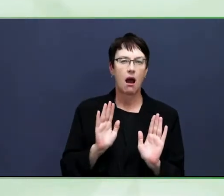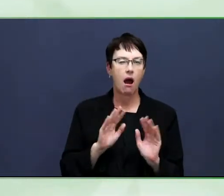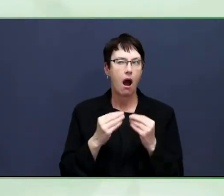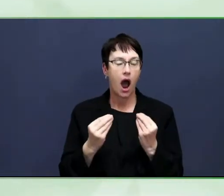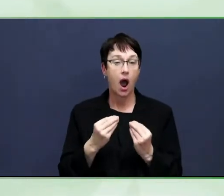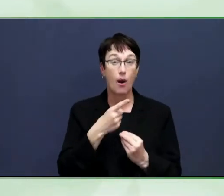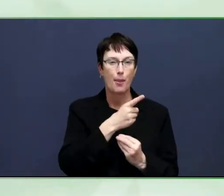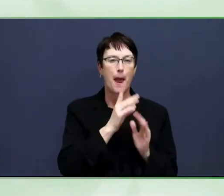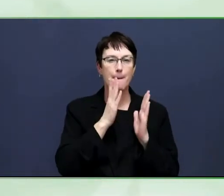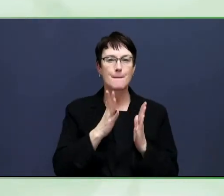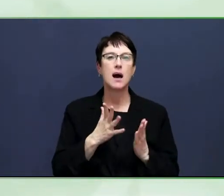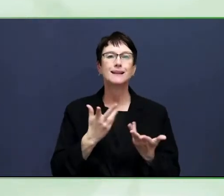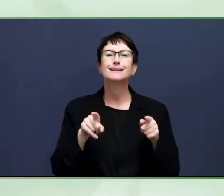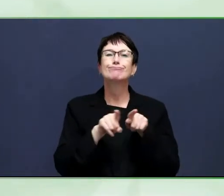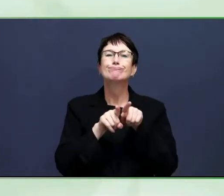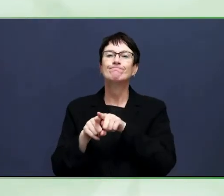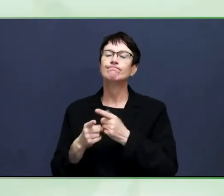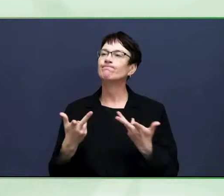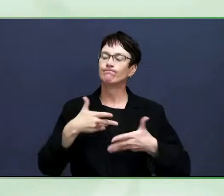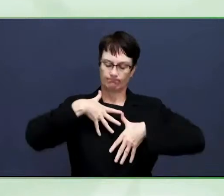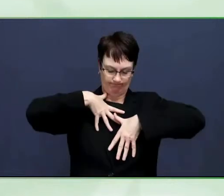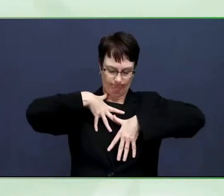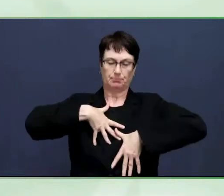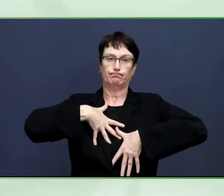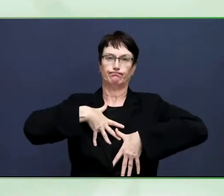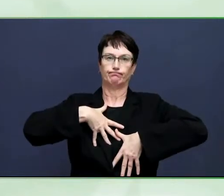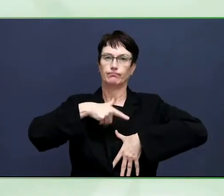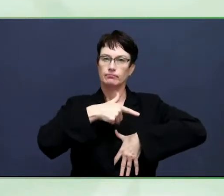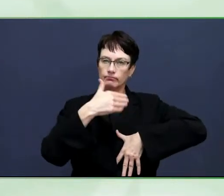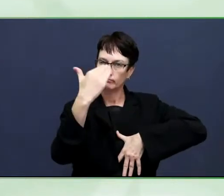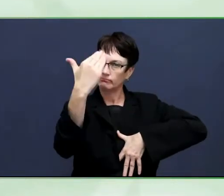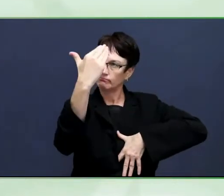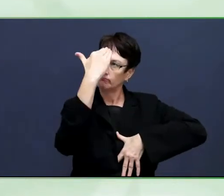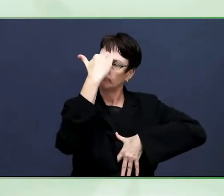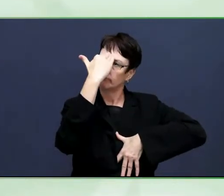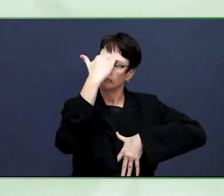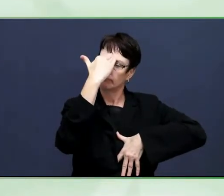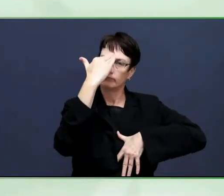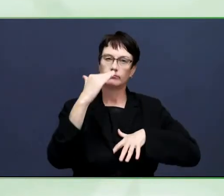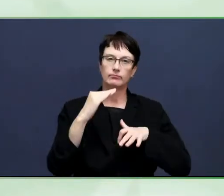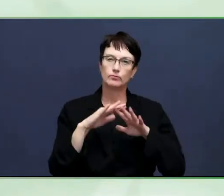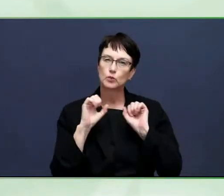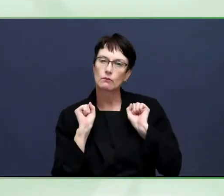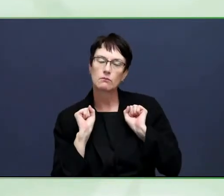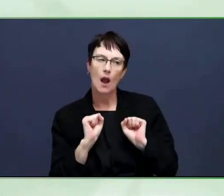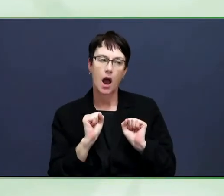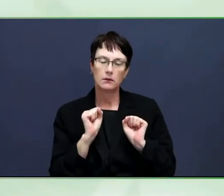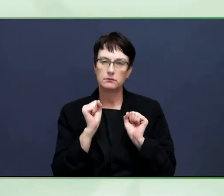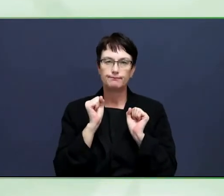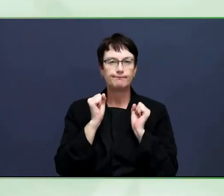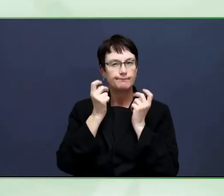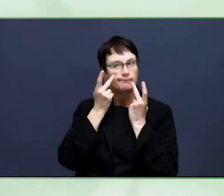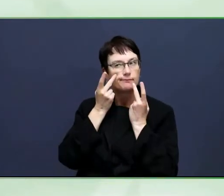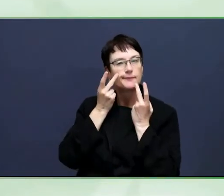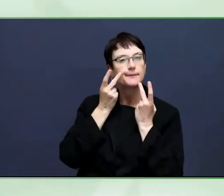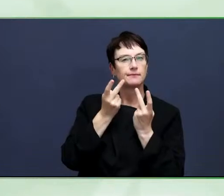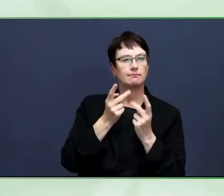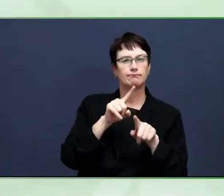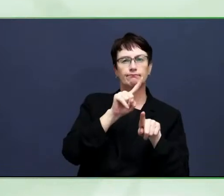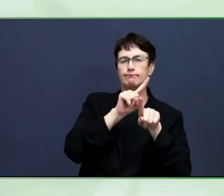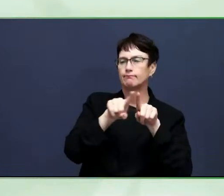out, they also know how to look after all the types of bodies, or the types of positions.